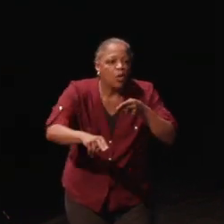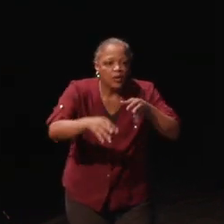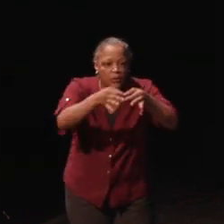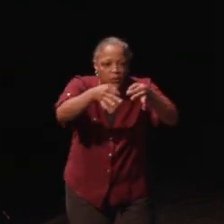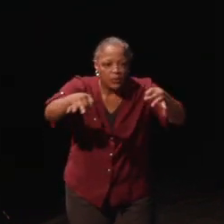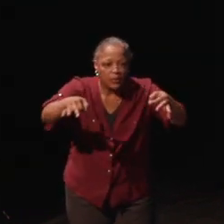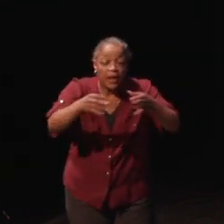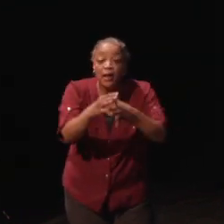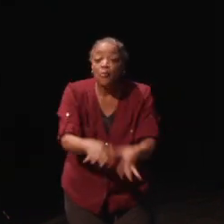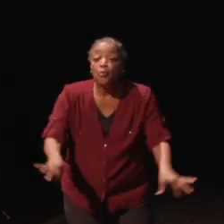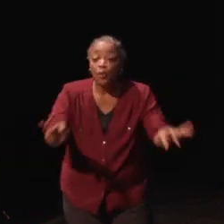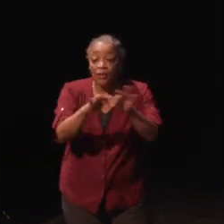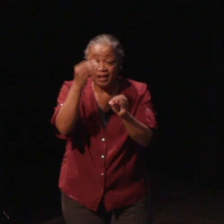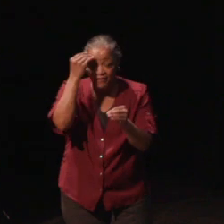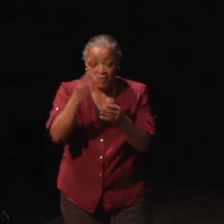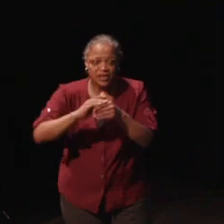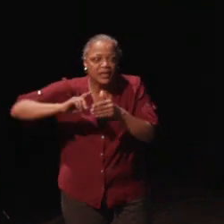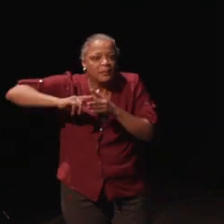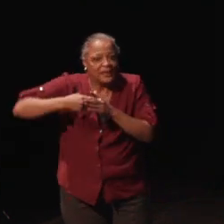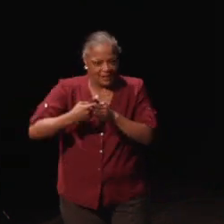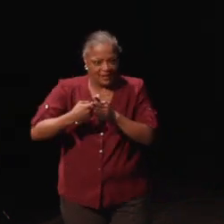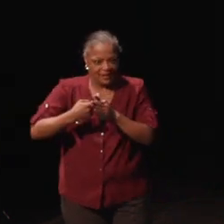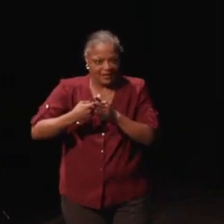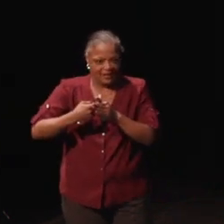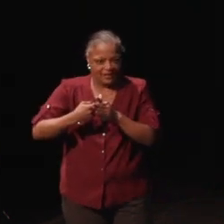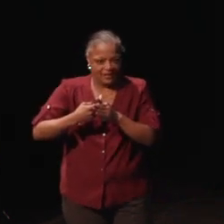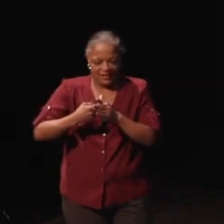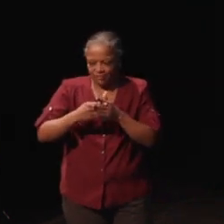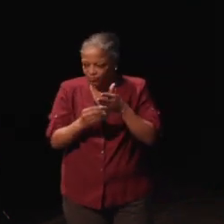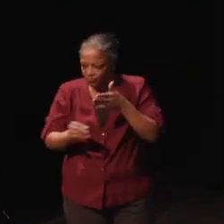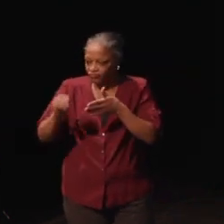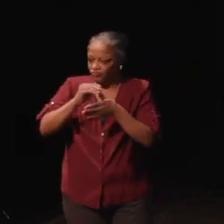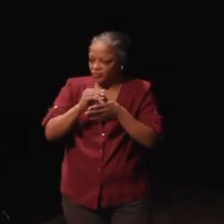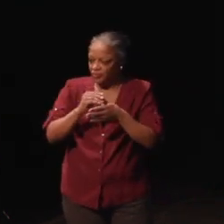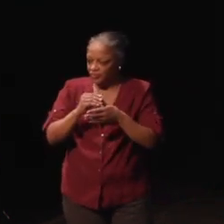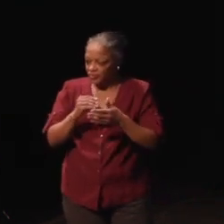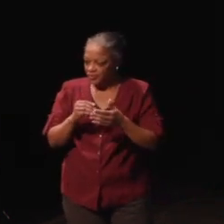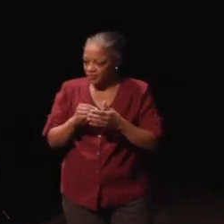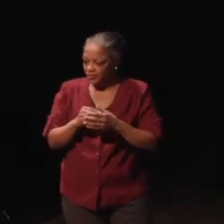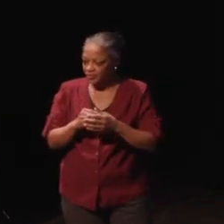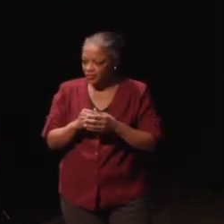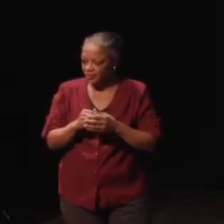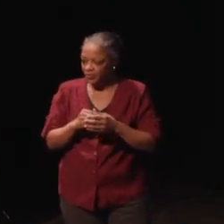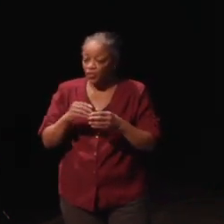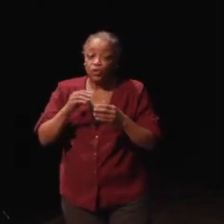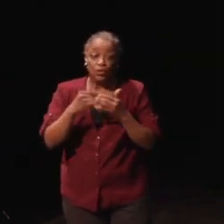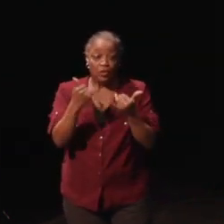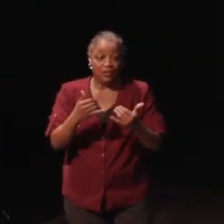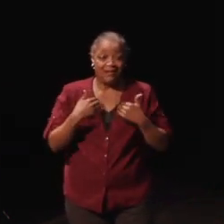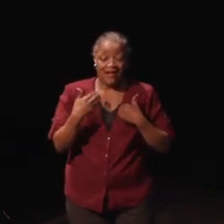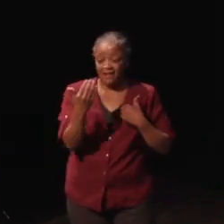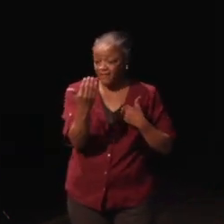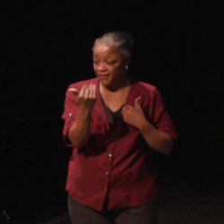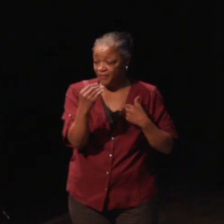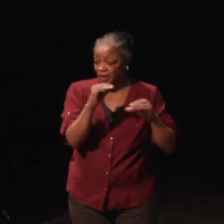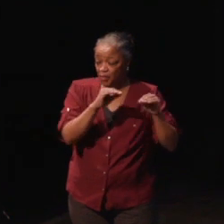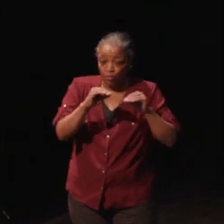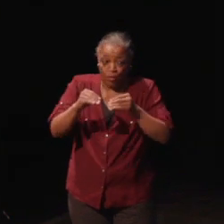more information at the front. So, bad. Bad example, you currently have 15 moves left.